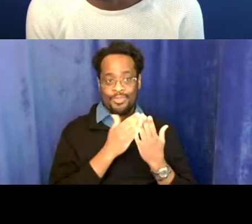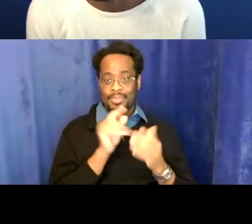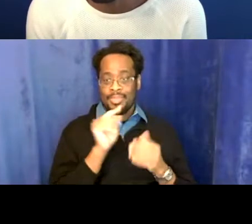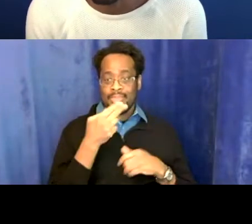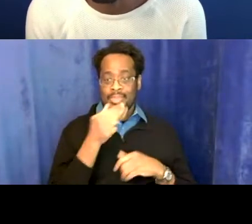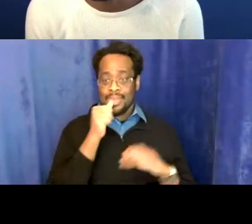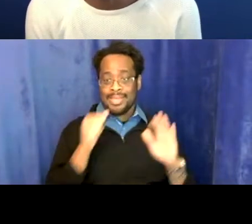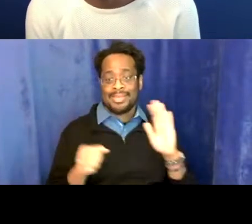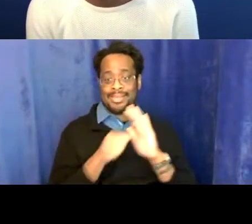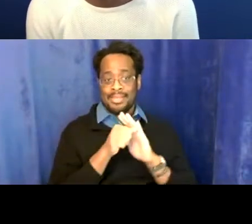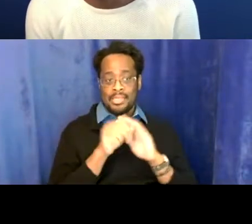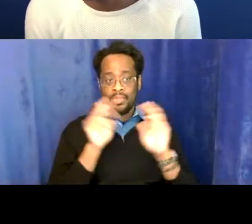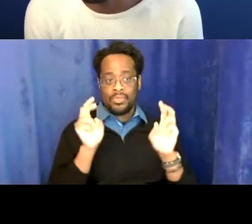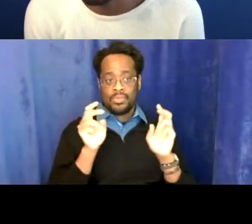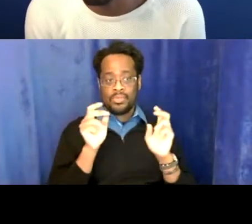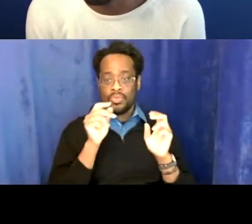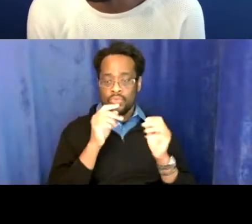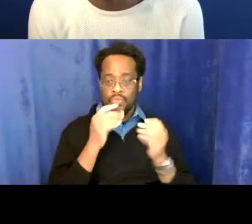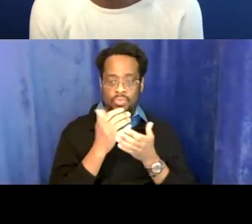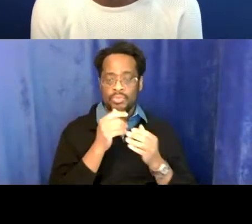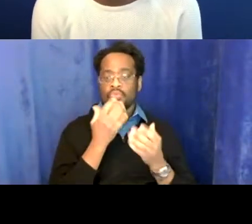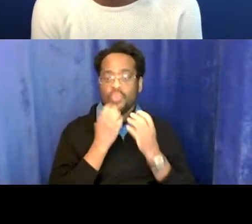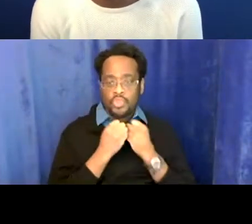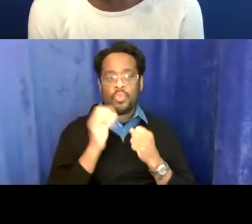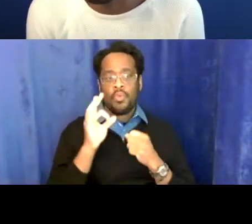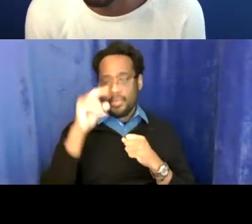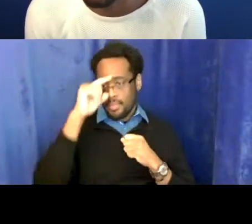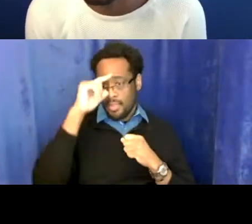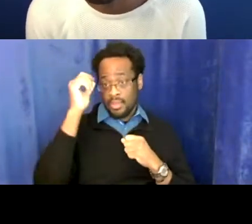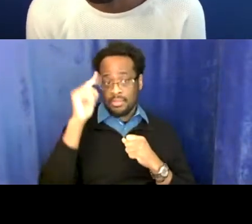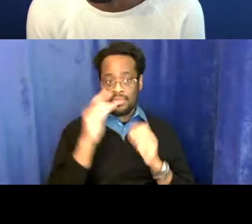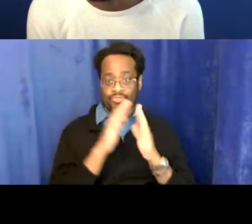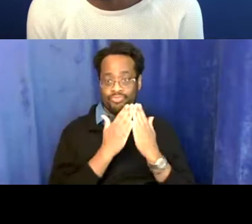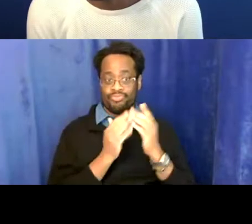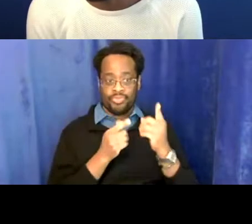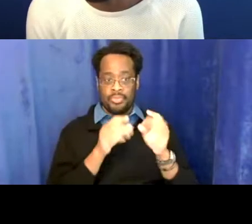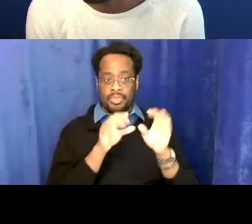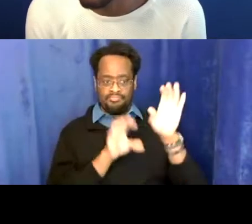Now the chronicle for the- for this book in Hidden Treasures of Black ASL